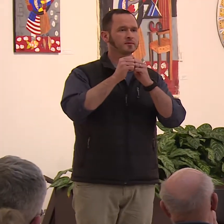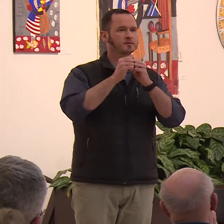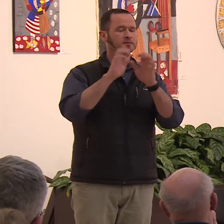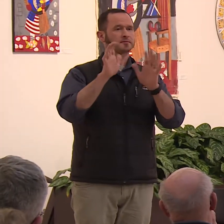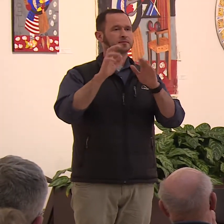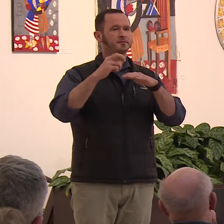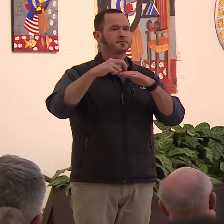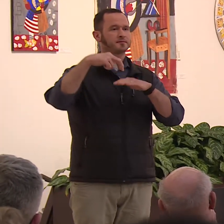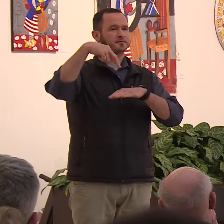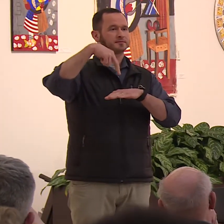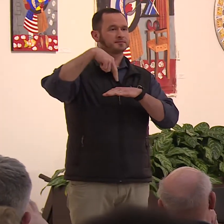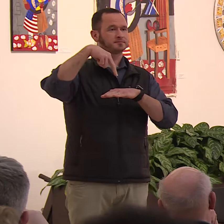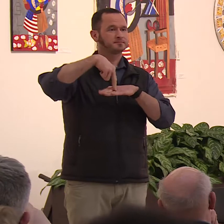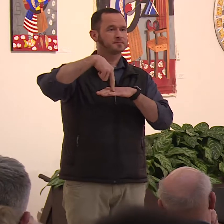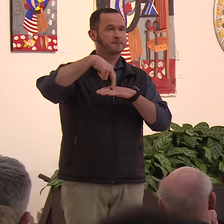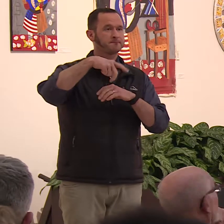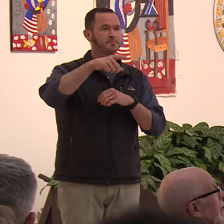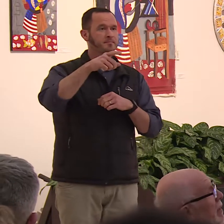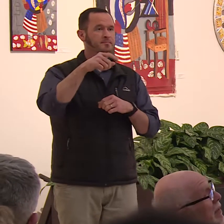Audience member: I do have a question.